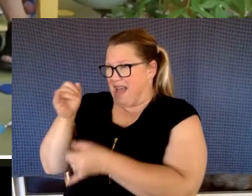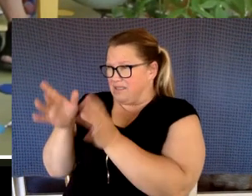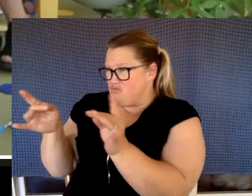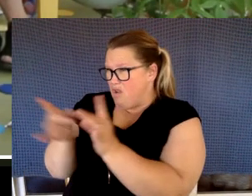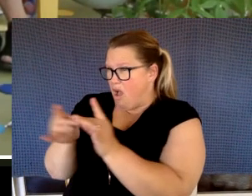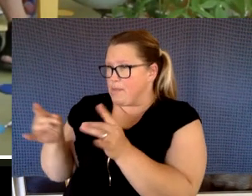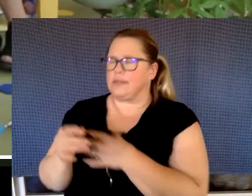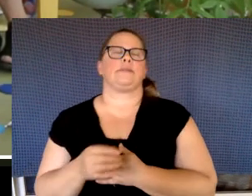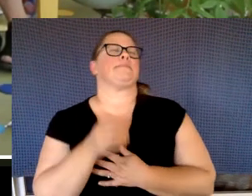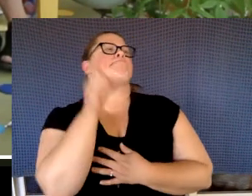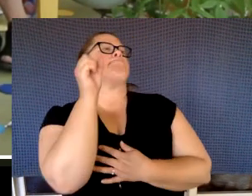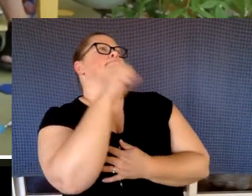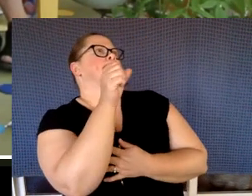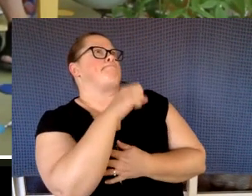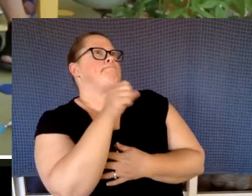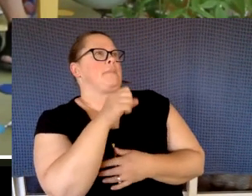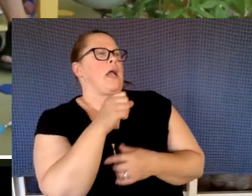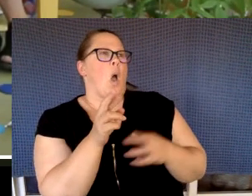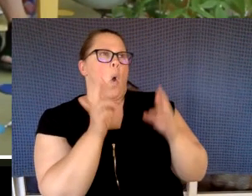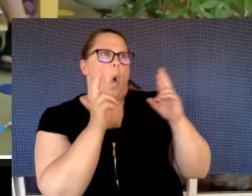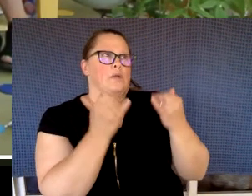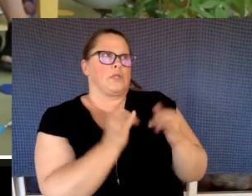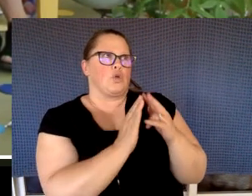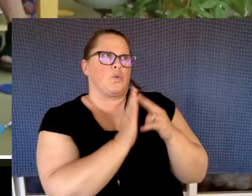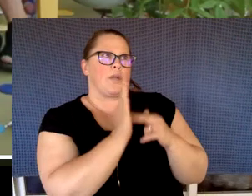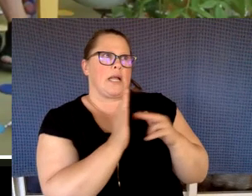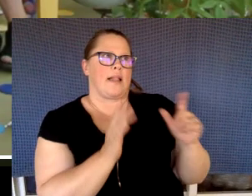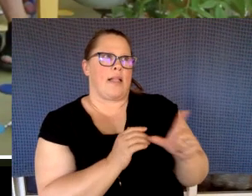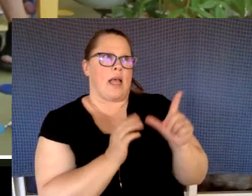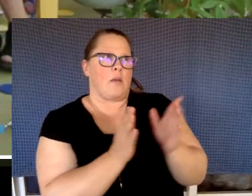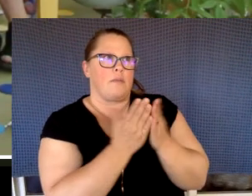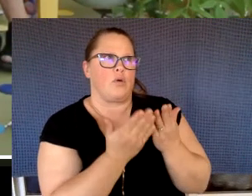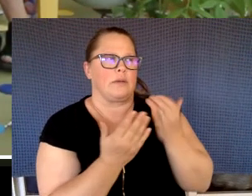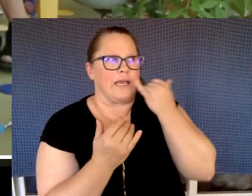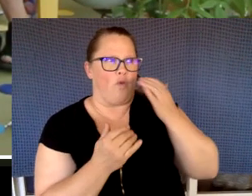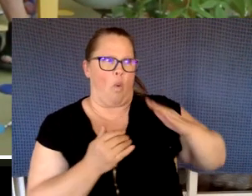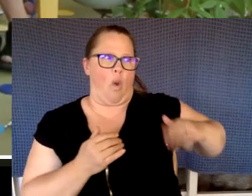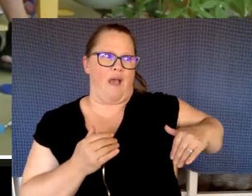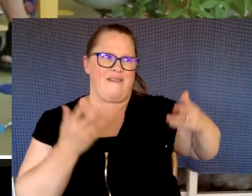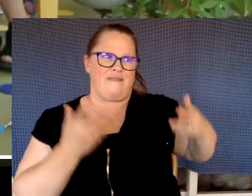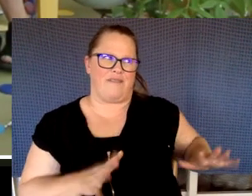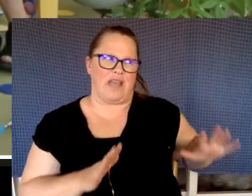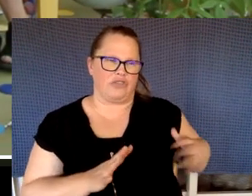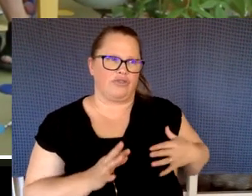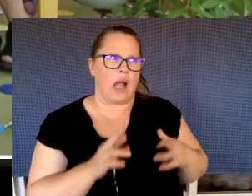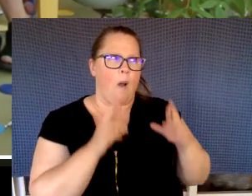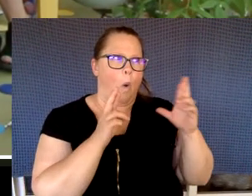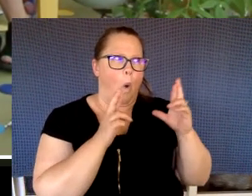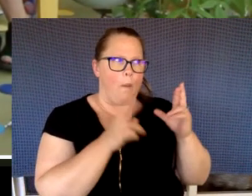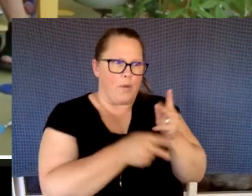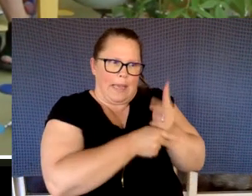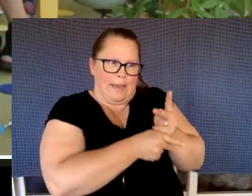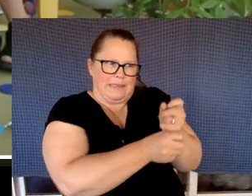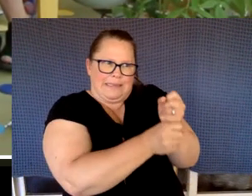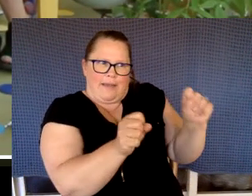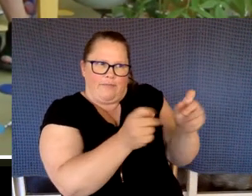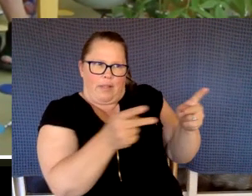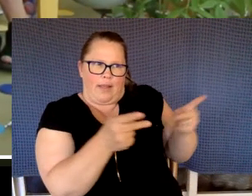Yes i hope you're still reading your library books. if you haven't finished them yet and I hope you're keeping them in a very very